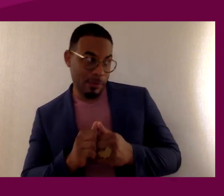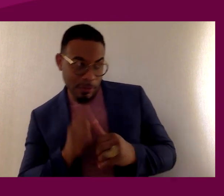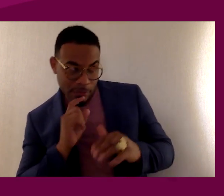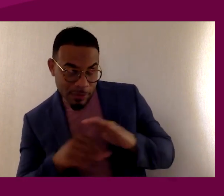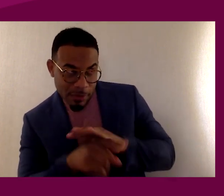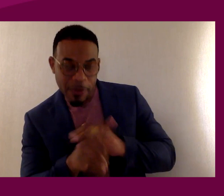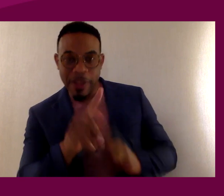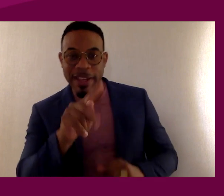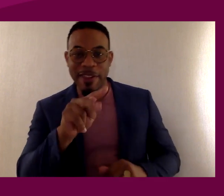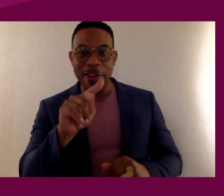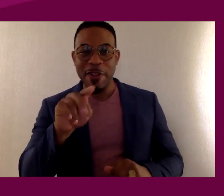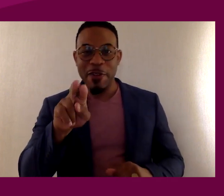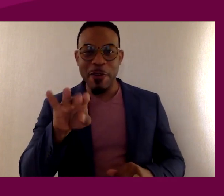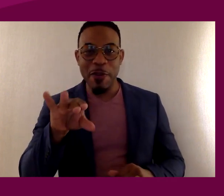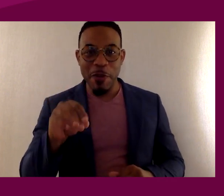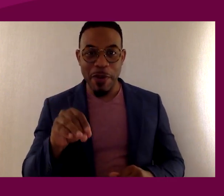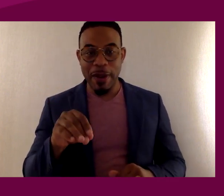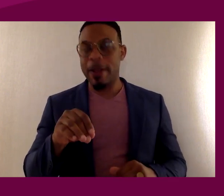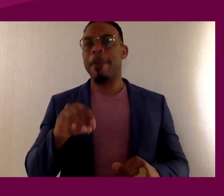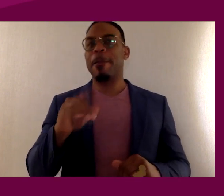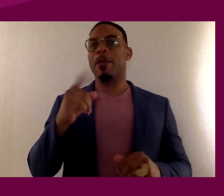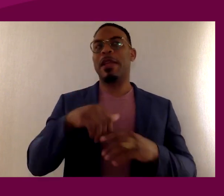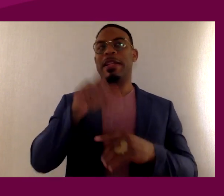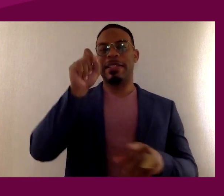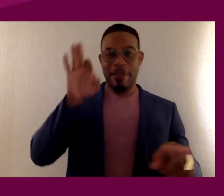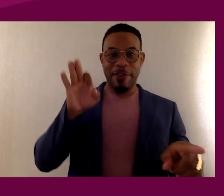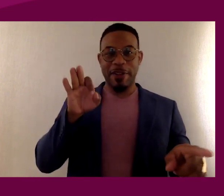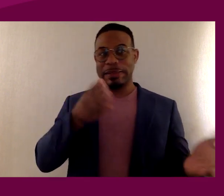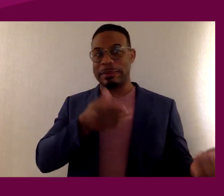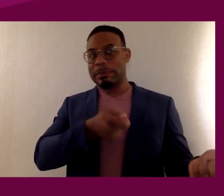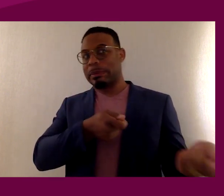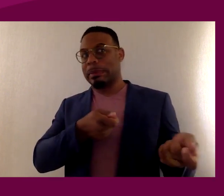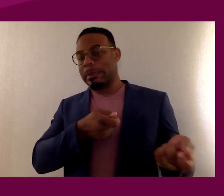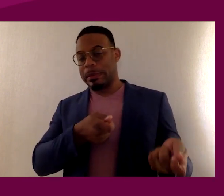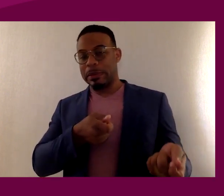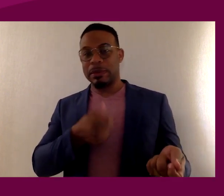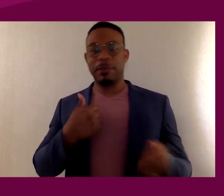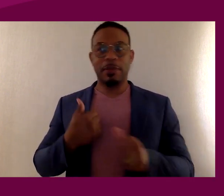We would have a connection with a television studio, in this case, one in San Francisco,